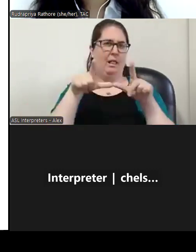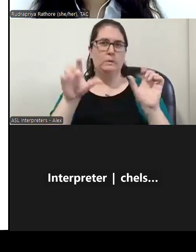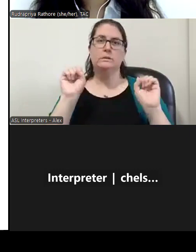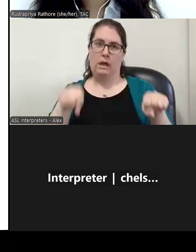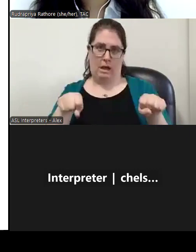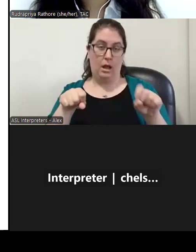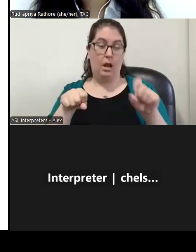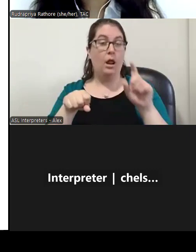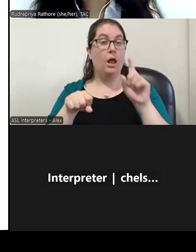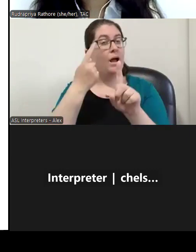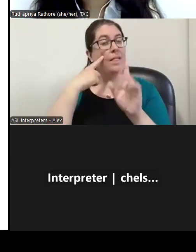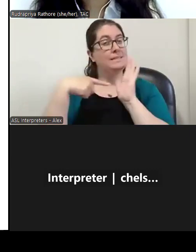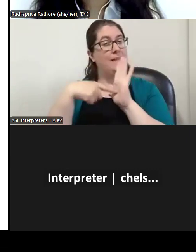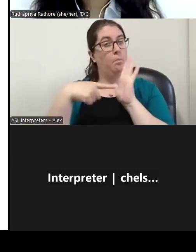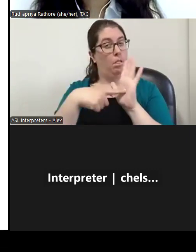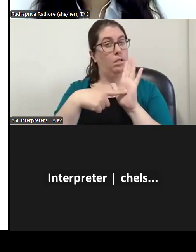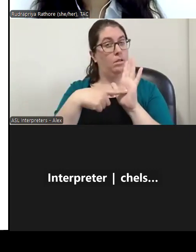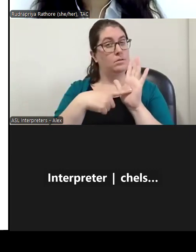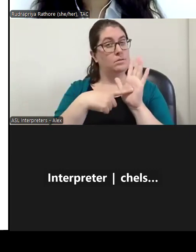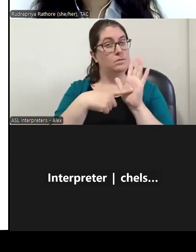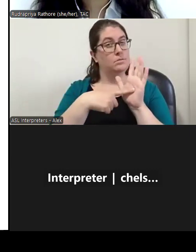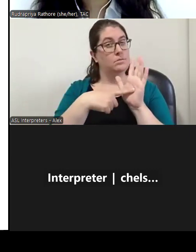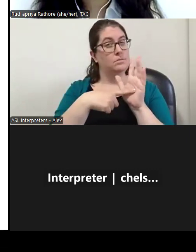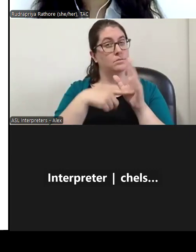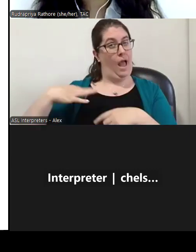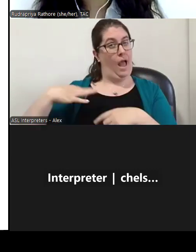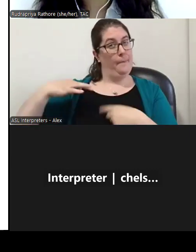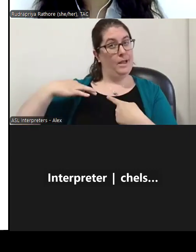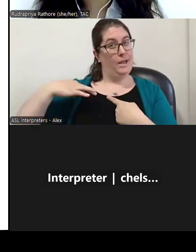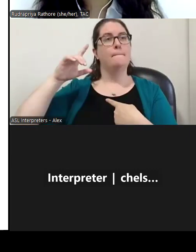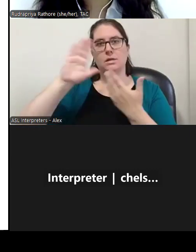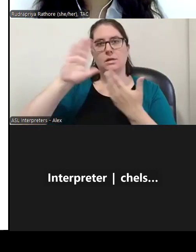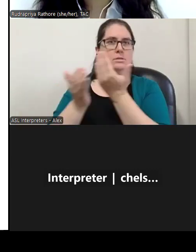samples that you include in the applications must be accompanied by a translation into English or